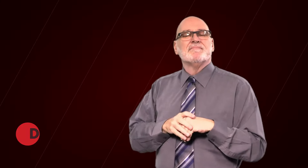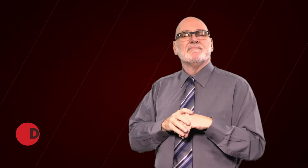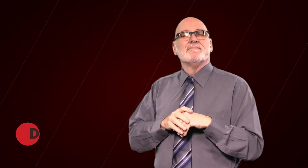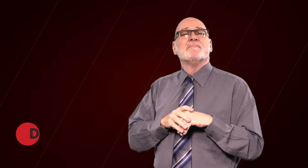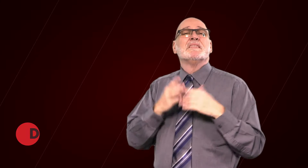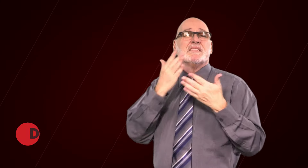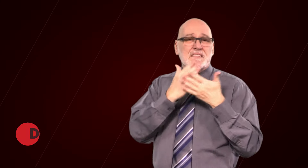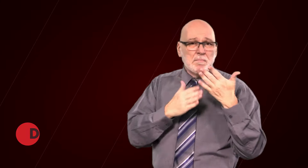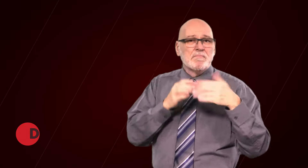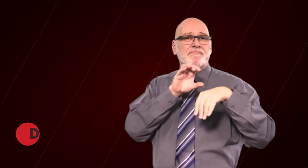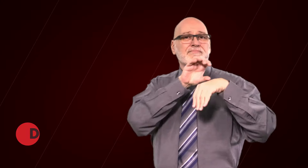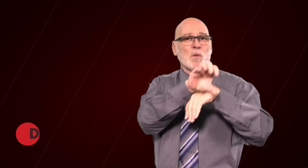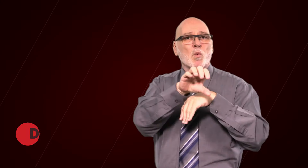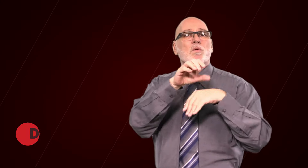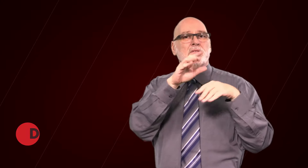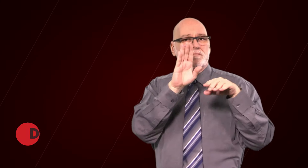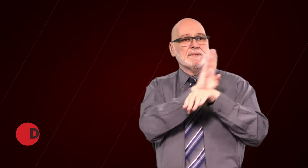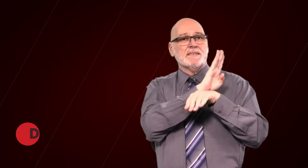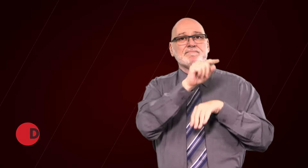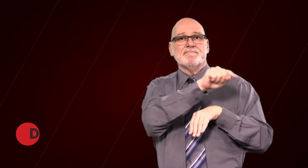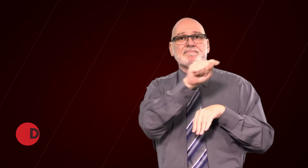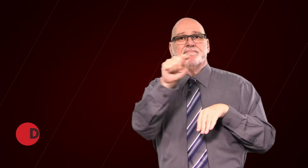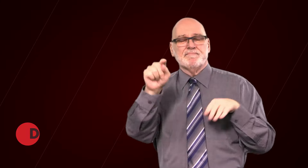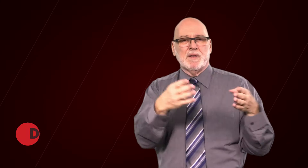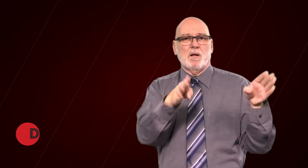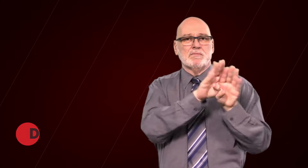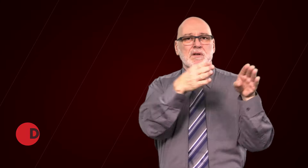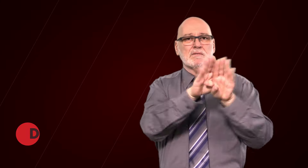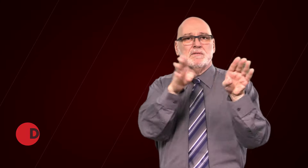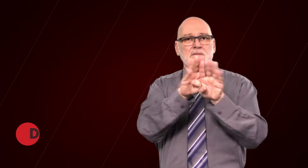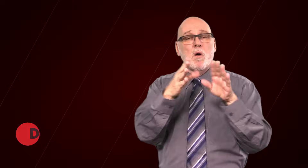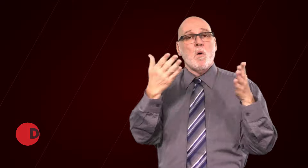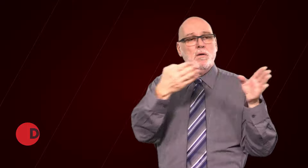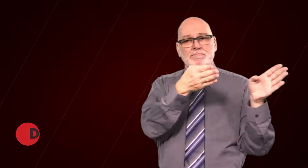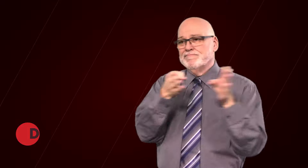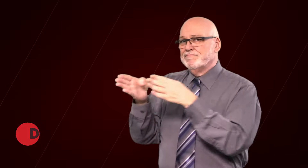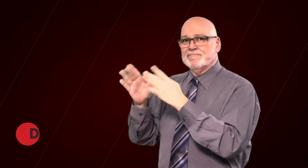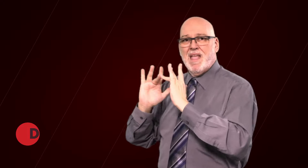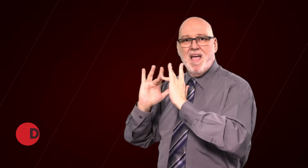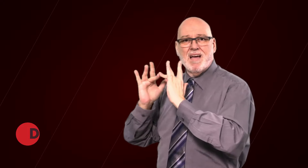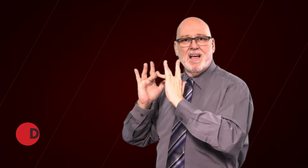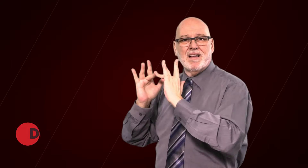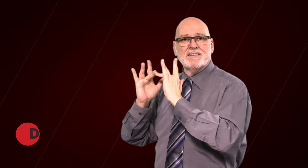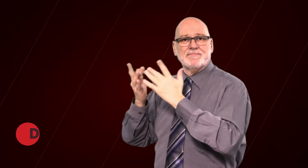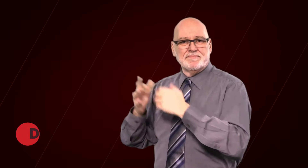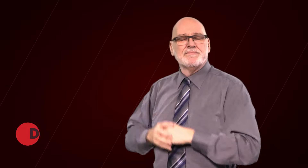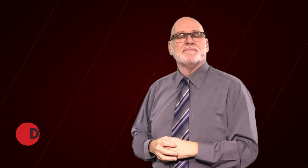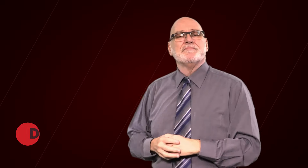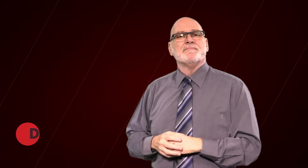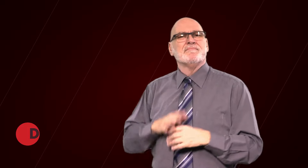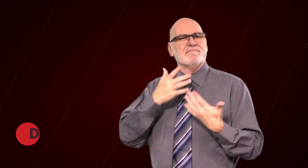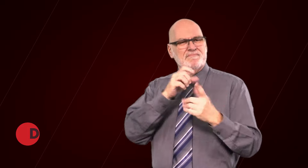and this forced many businesses and services to close, or move online.